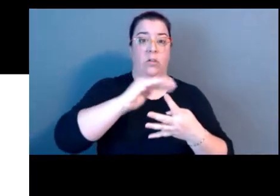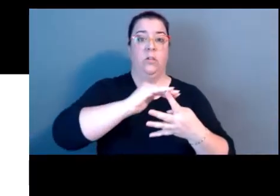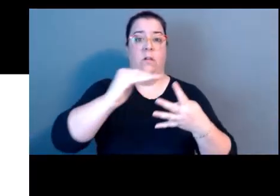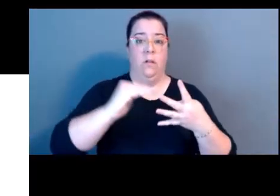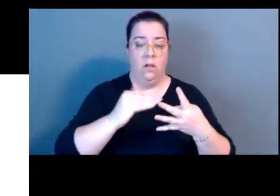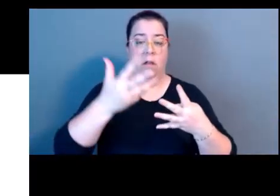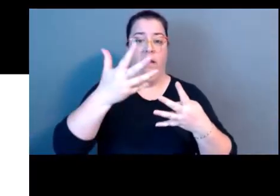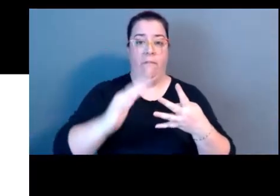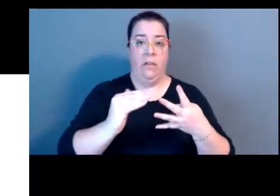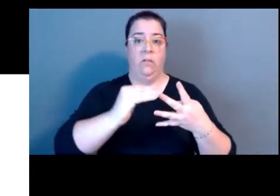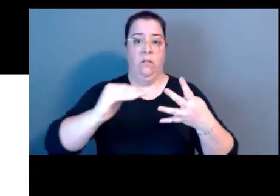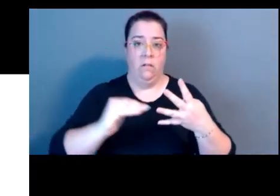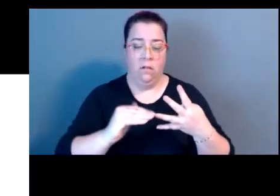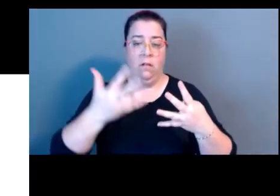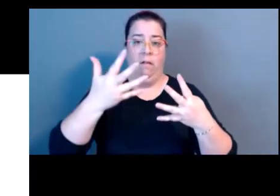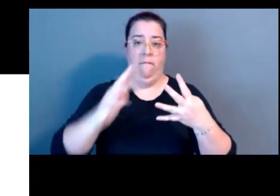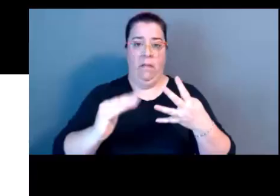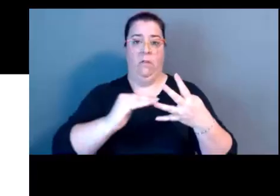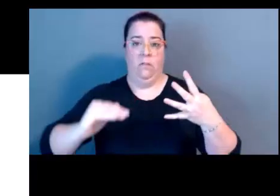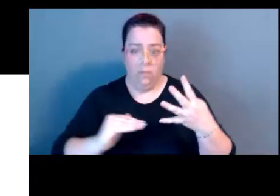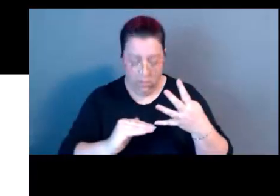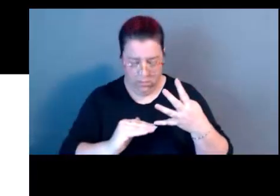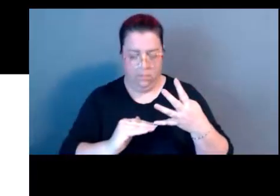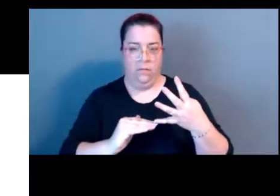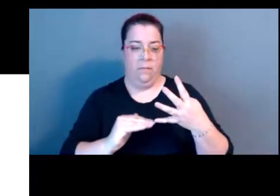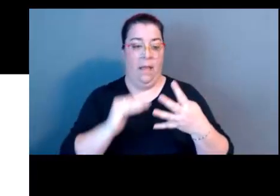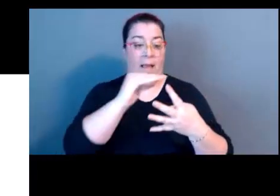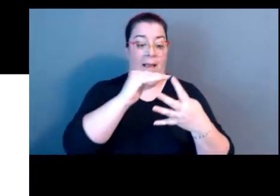The first thing you'll do is review your Account Information.